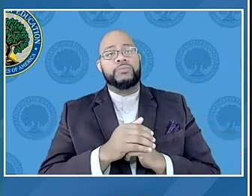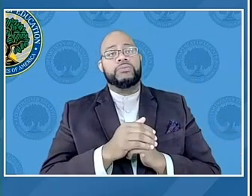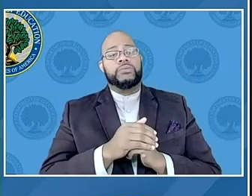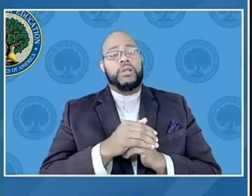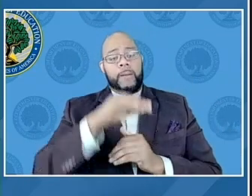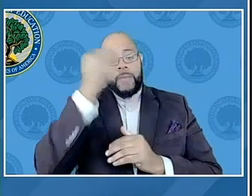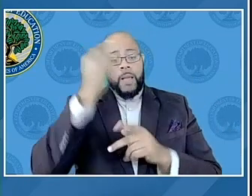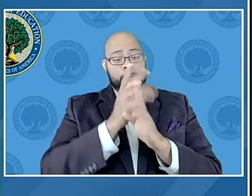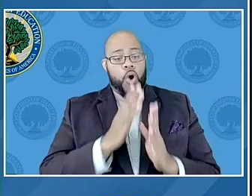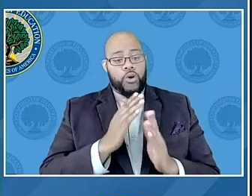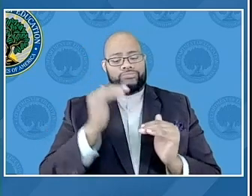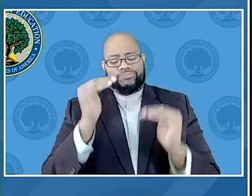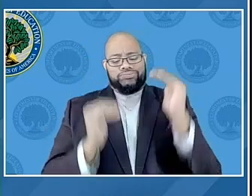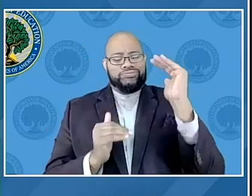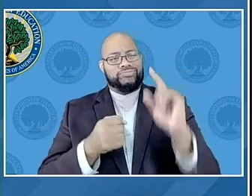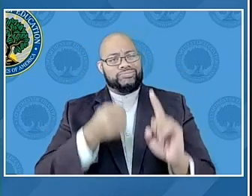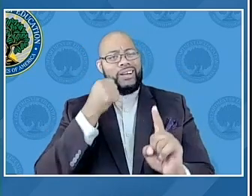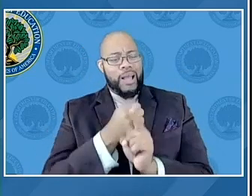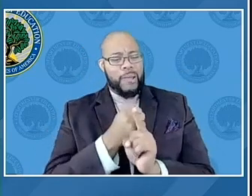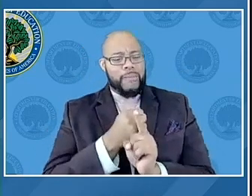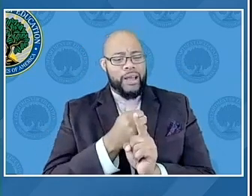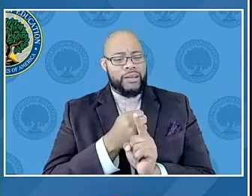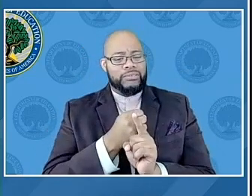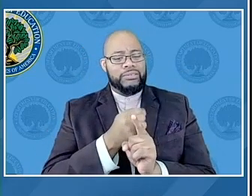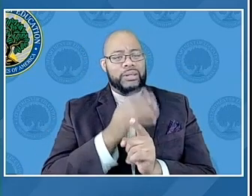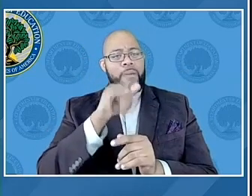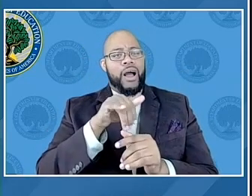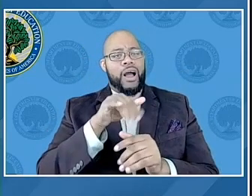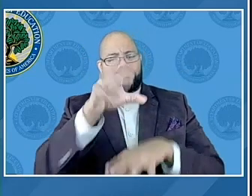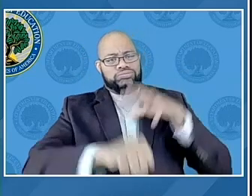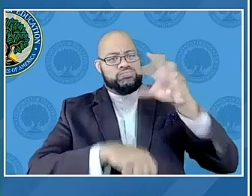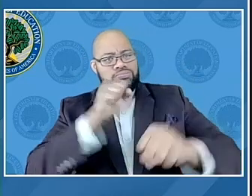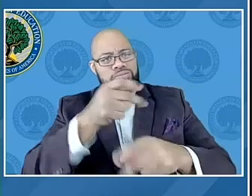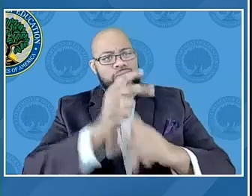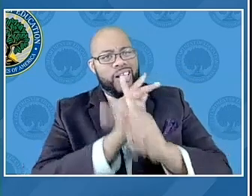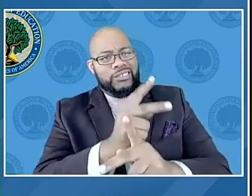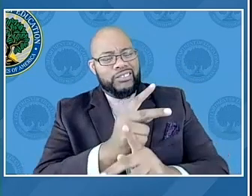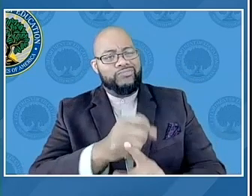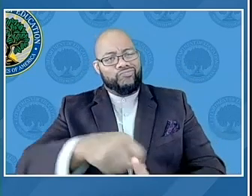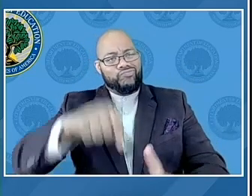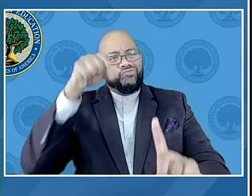impacted by predatory lending, who targets vulnerable communities with